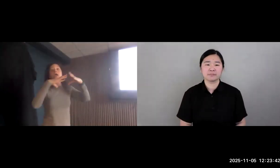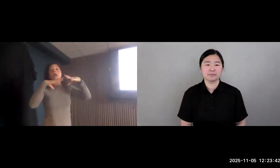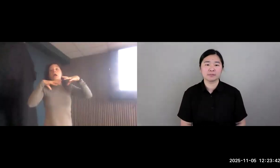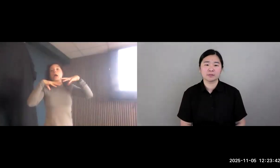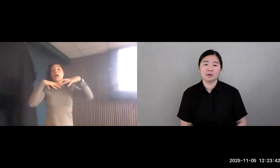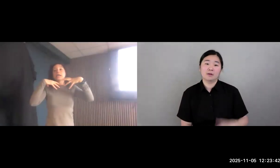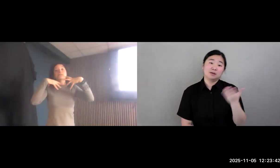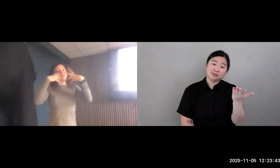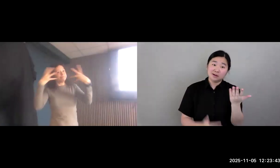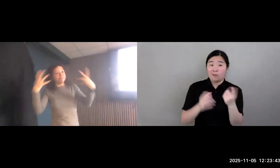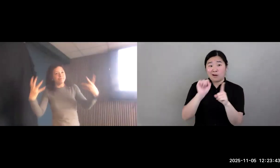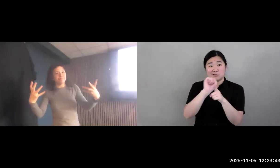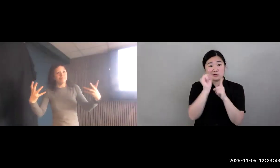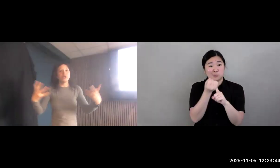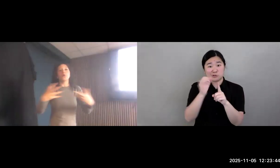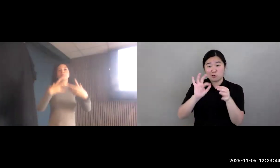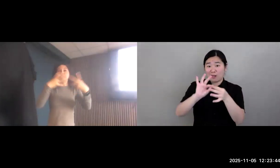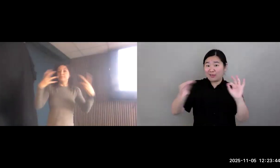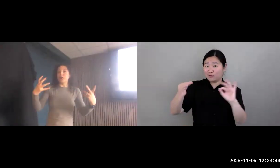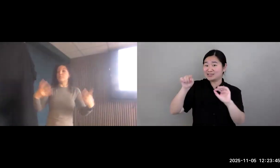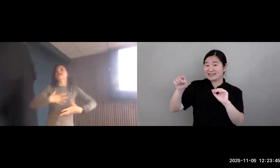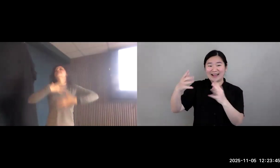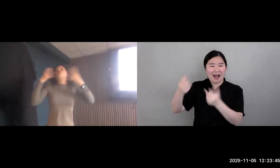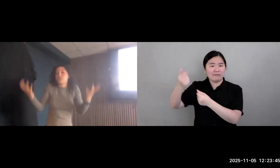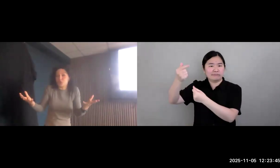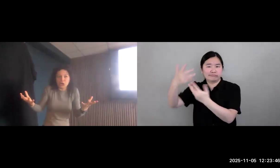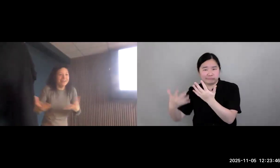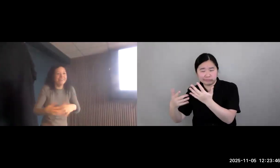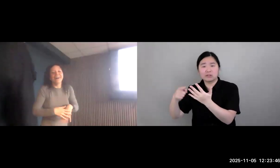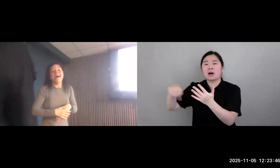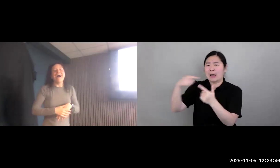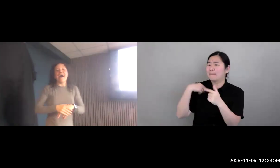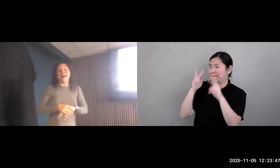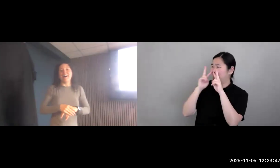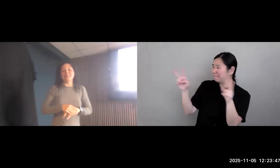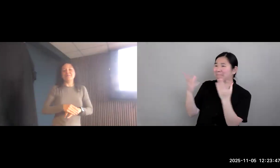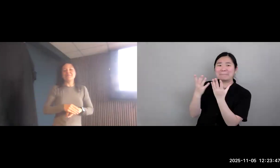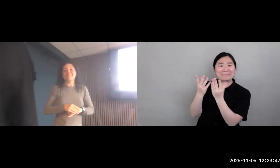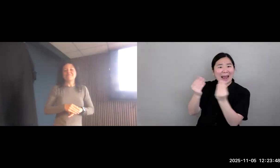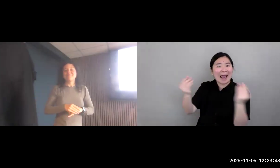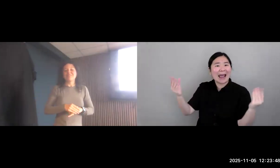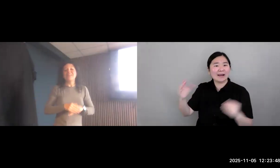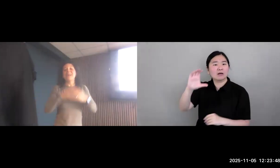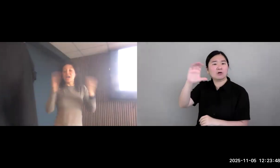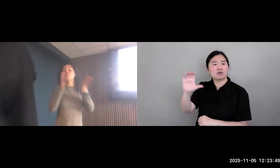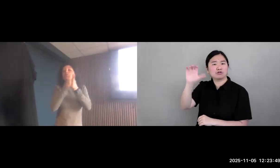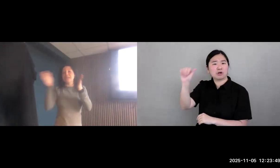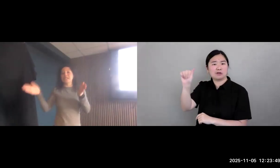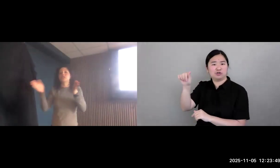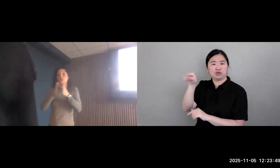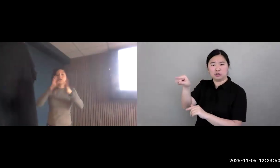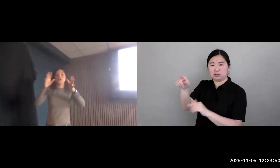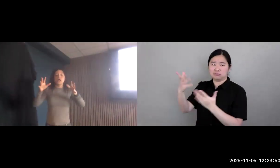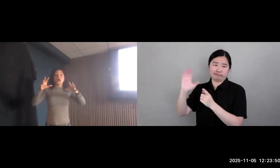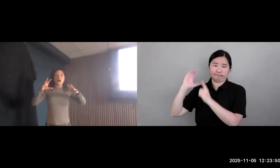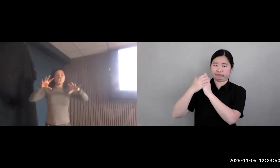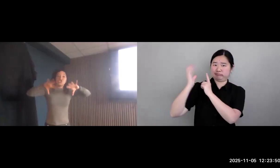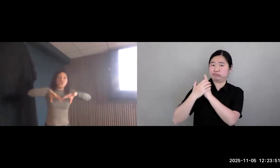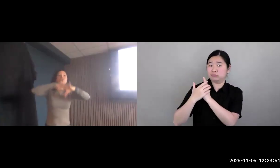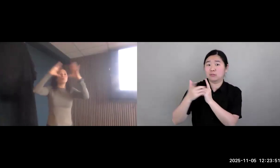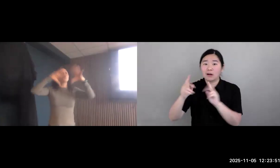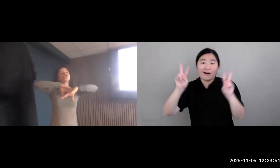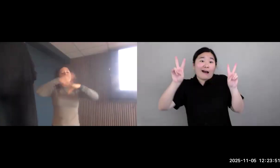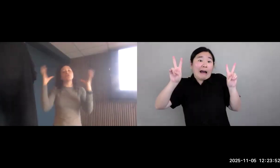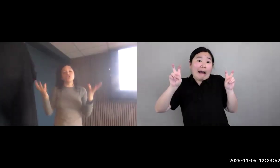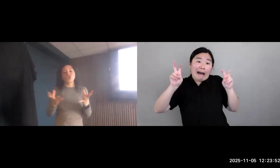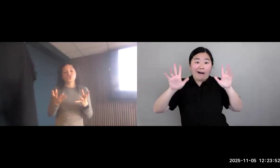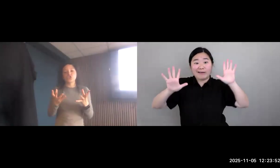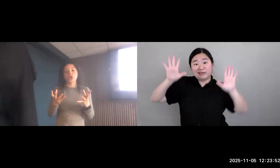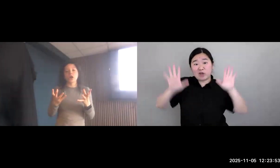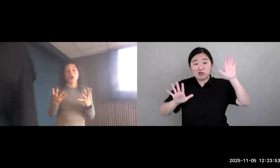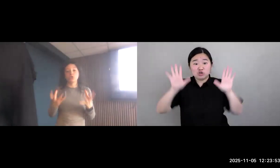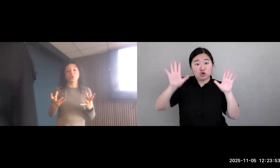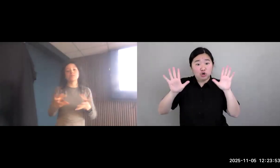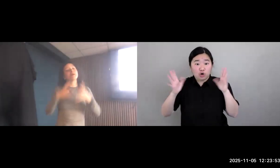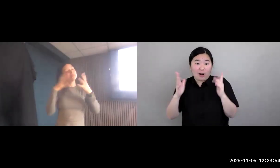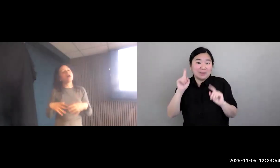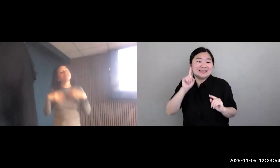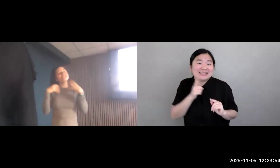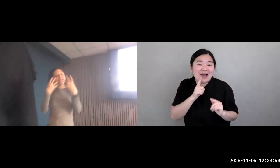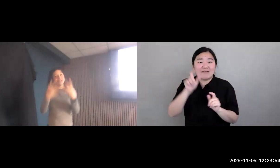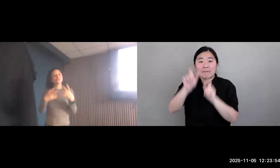And, you know, Arabs like to gesture. That could be related to a general, more general gesture norms, but that obviously needs